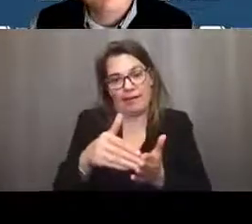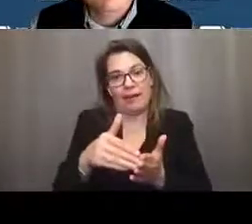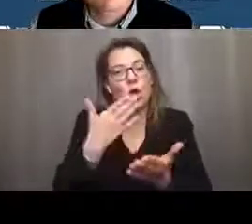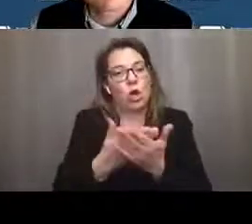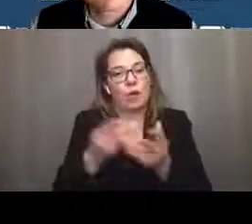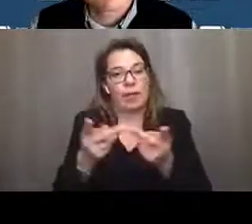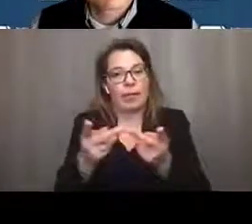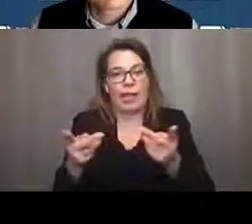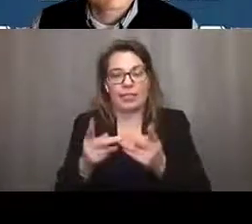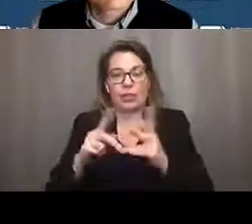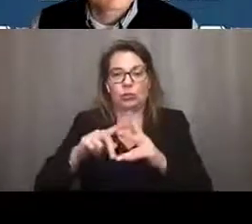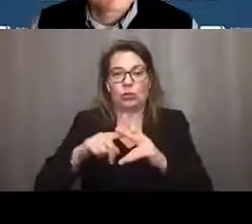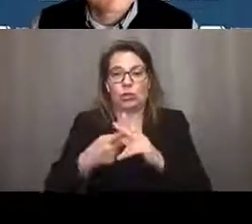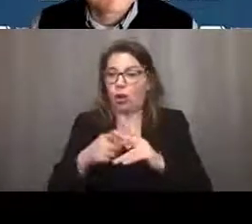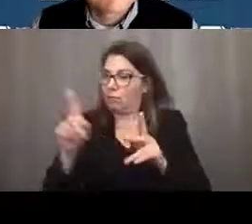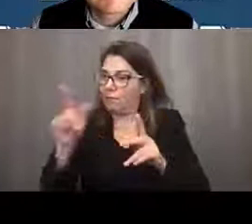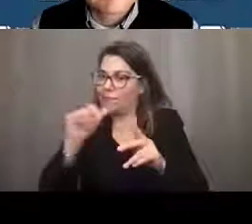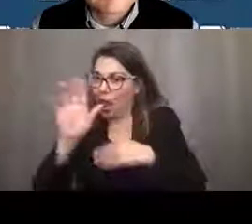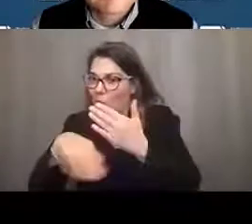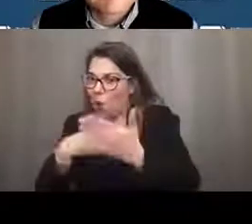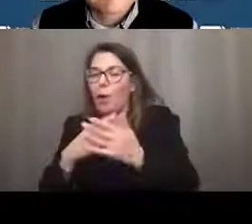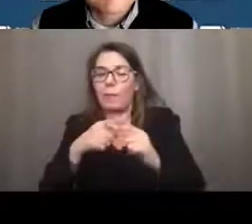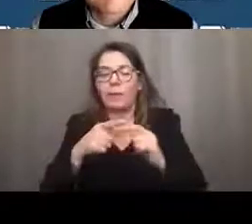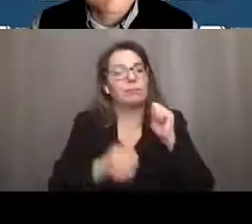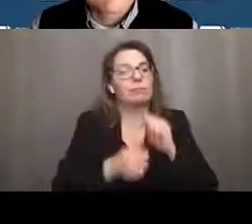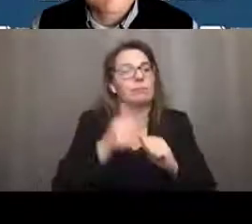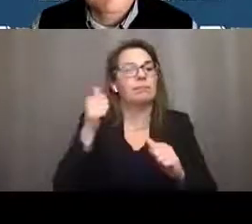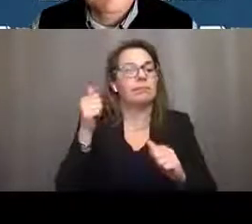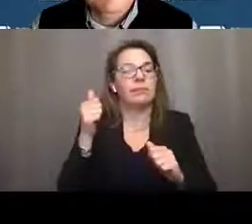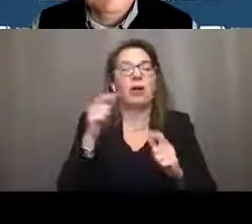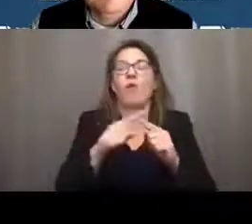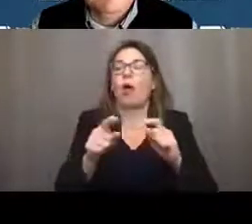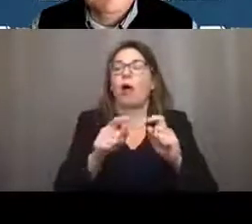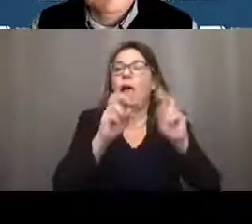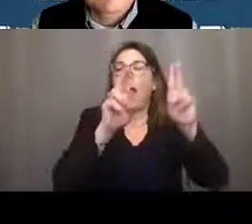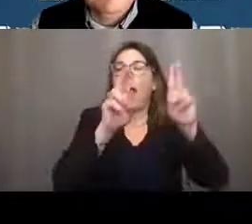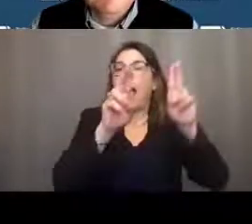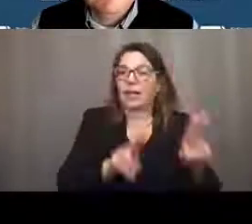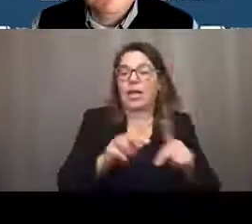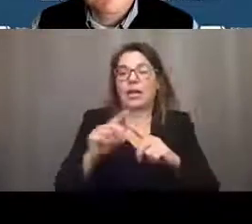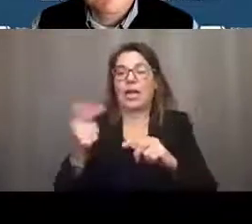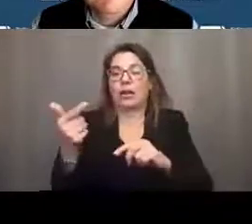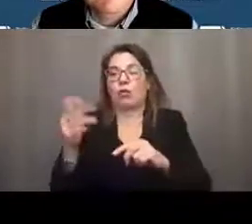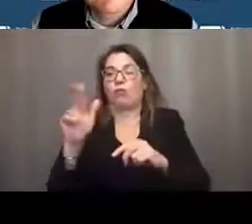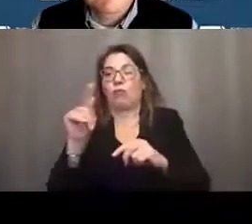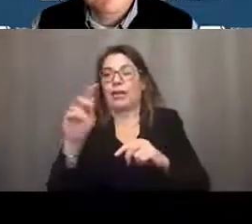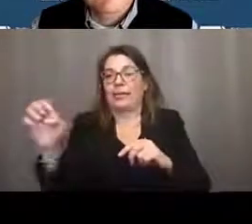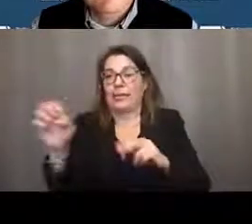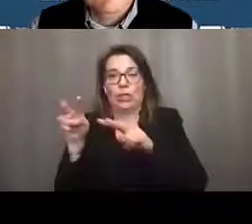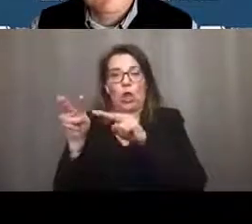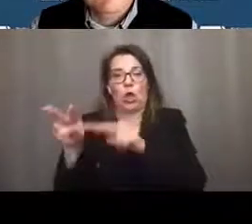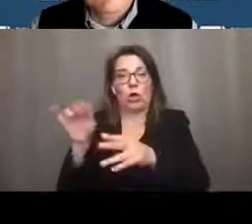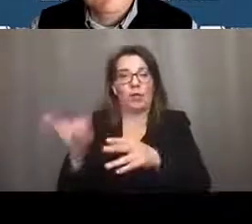and that applies to all applicants and grantees. And then in addition to that, in Section 16,